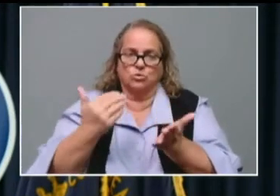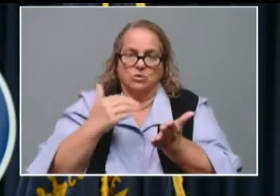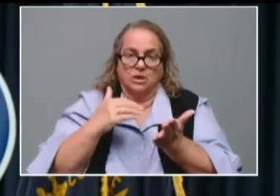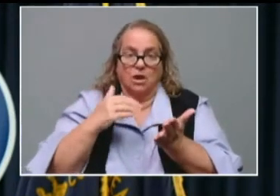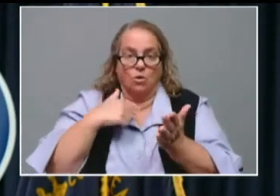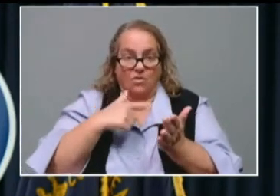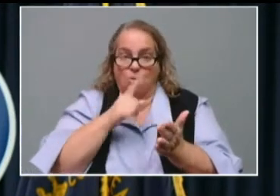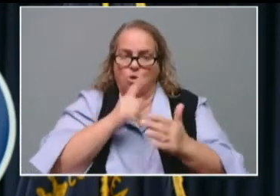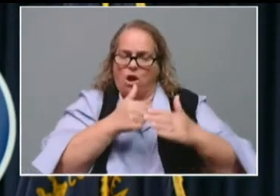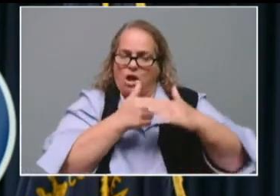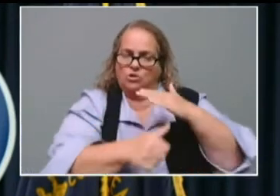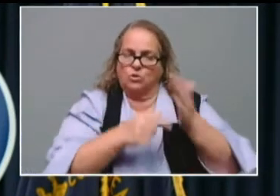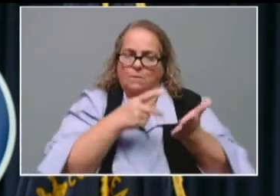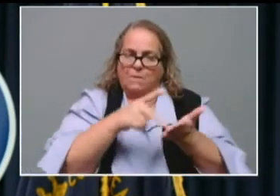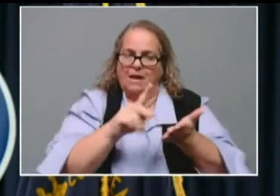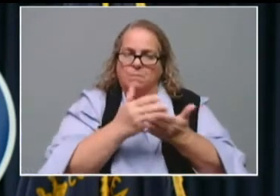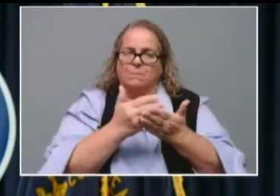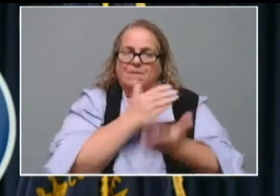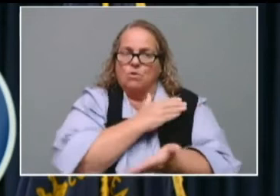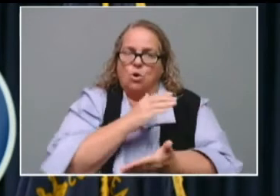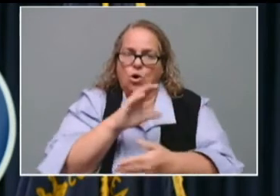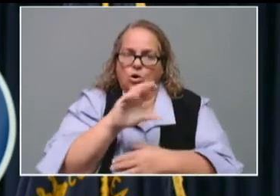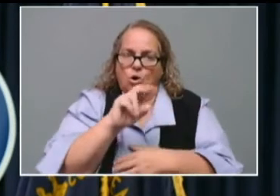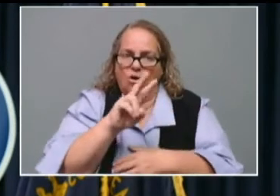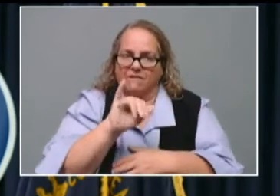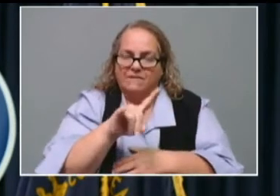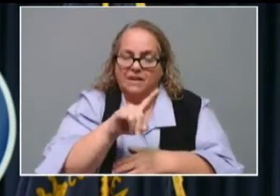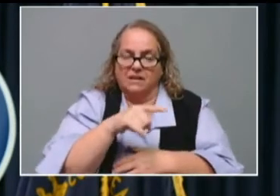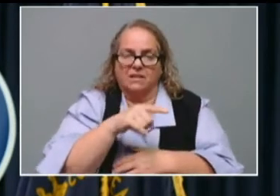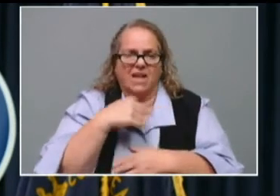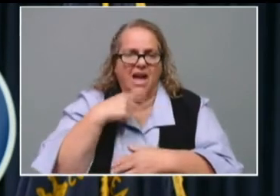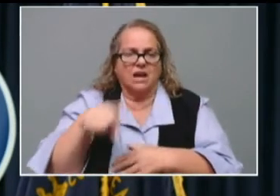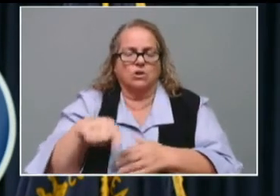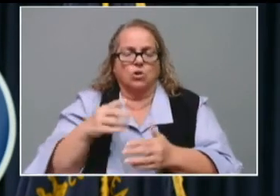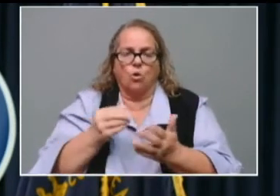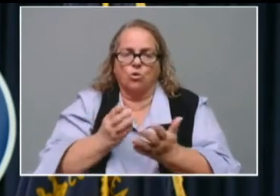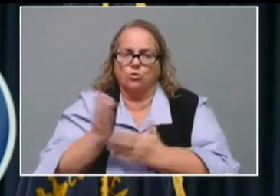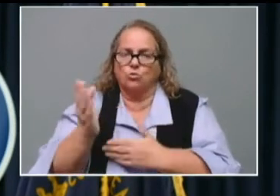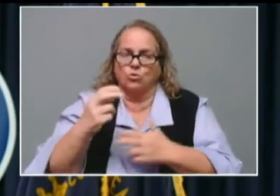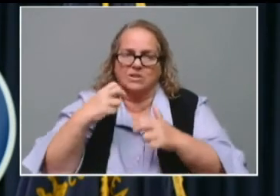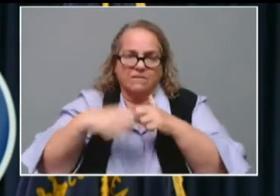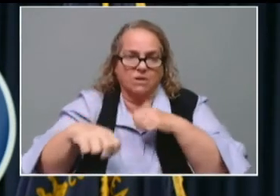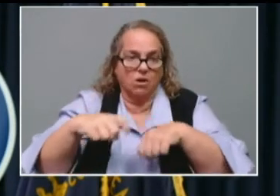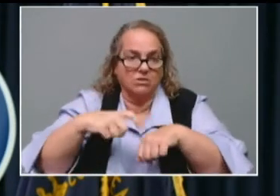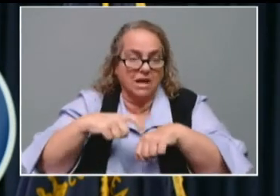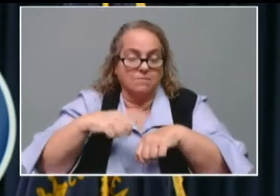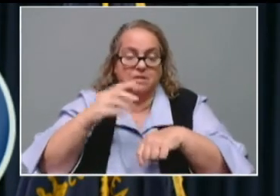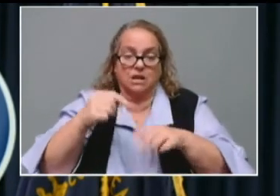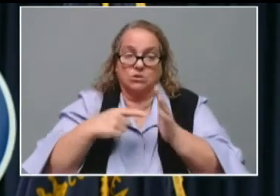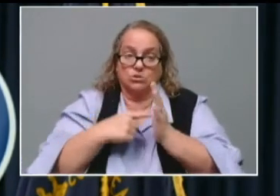to go through uh difficult times and have shown incredible heroism and and I